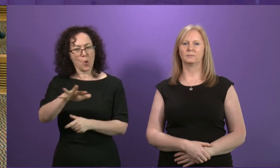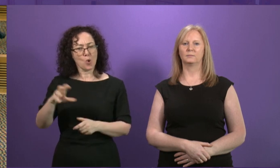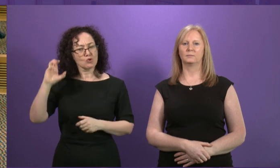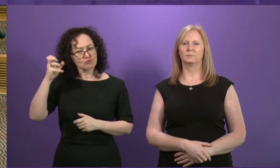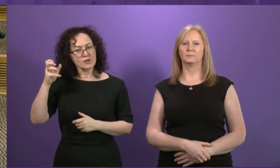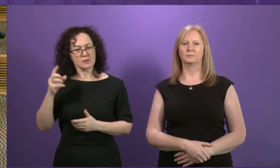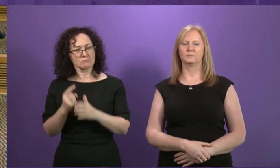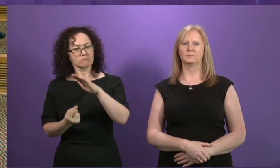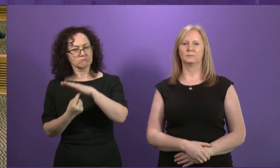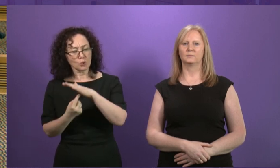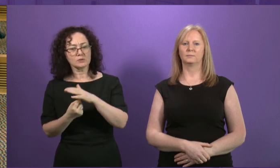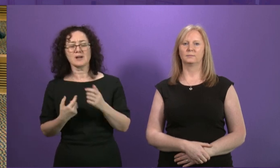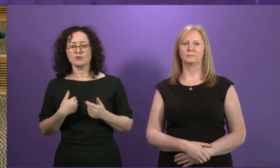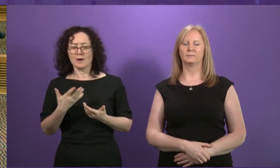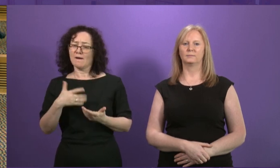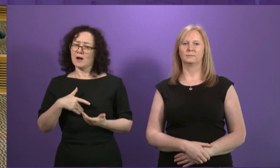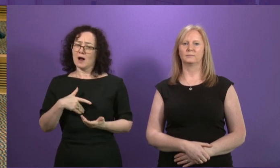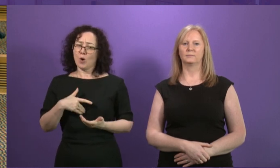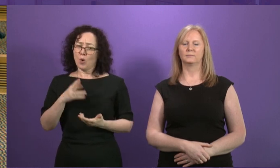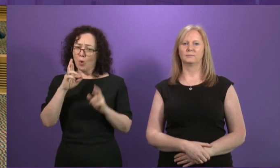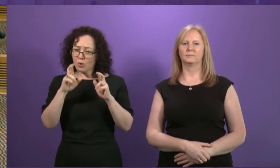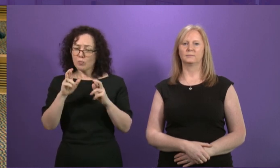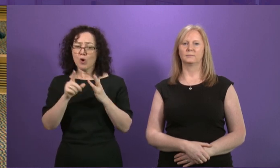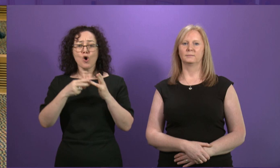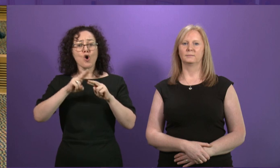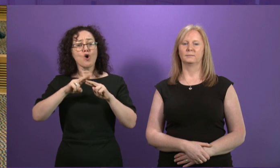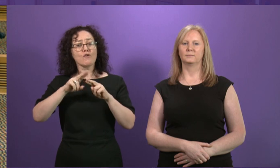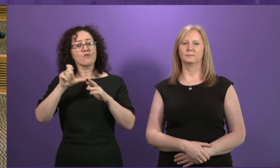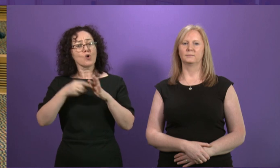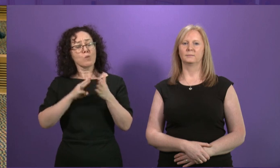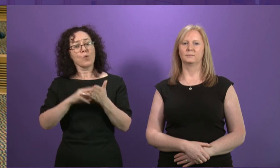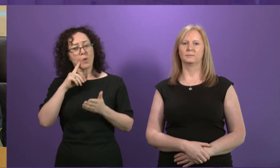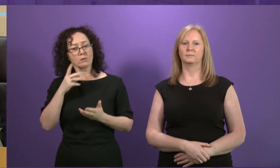take into account all the reasonable points that George Adam has just made.